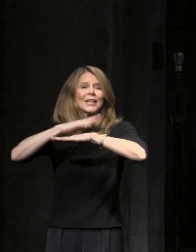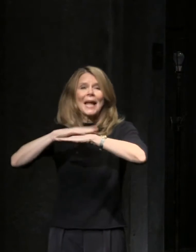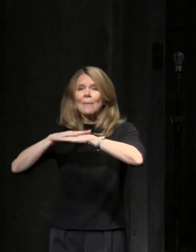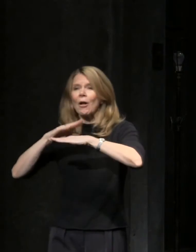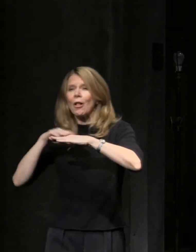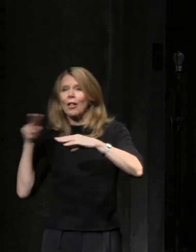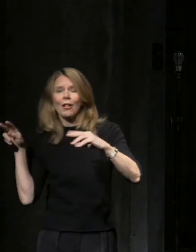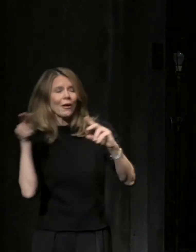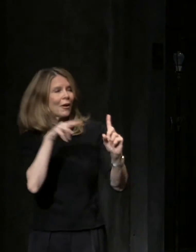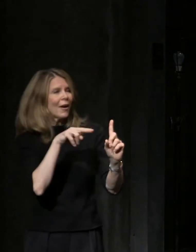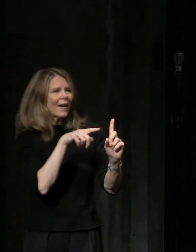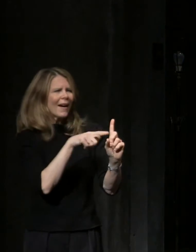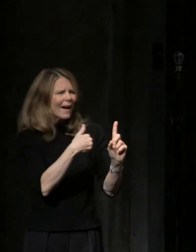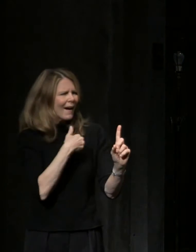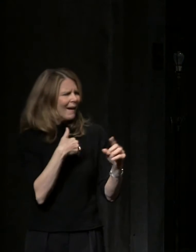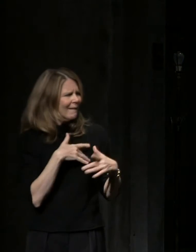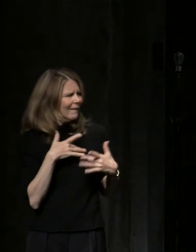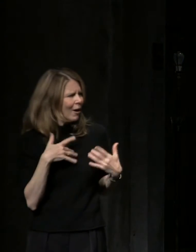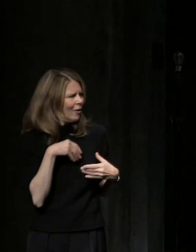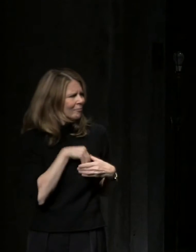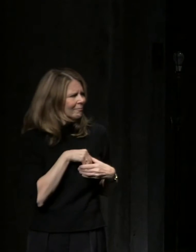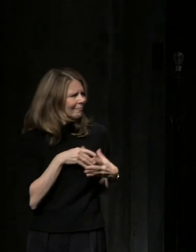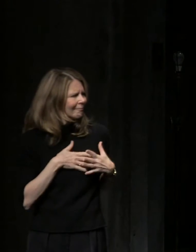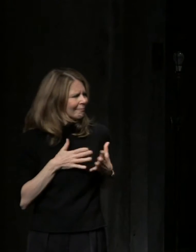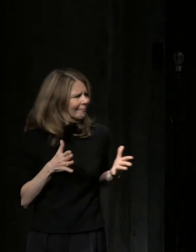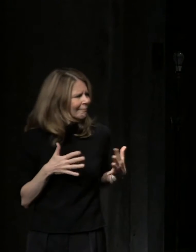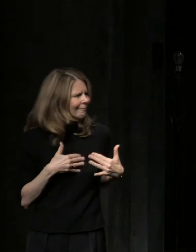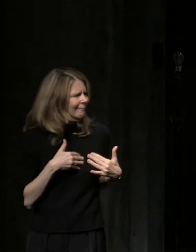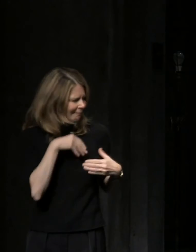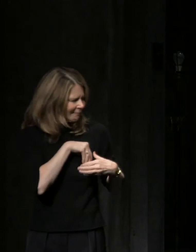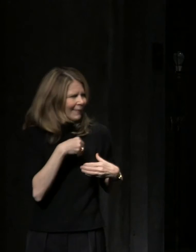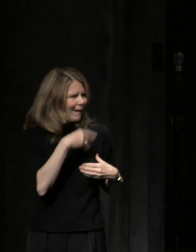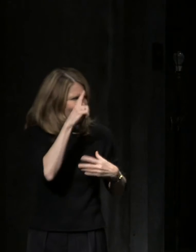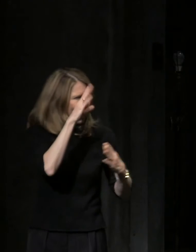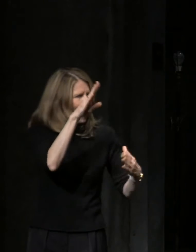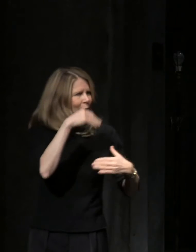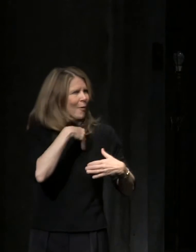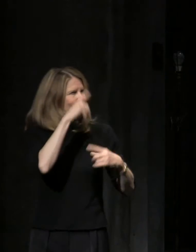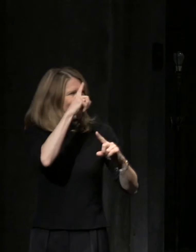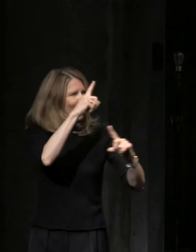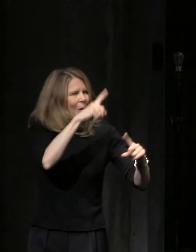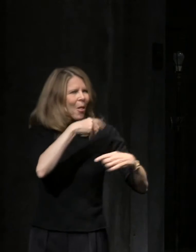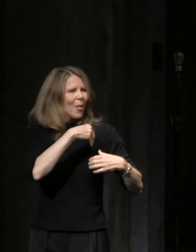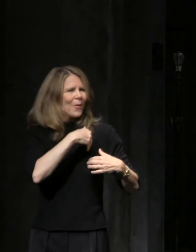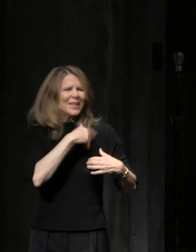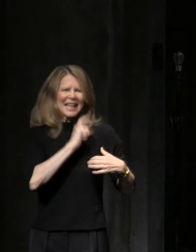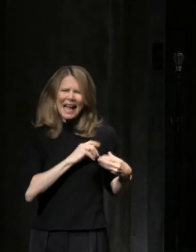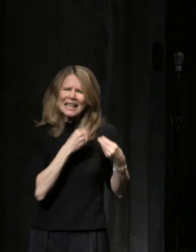bursting with gifts, desire, hopefulness, the capacity to give. And we see something,